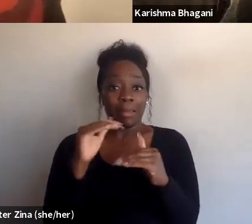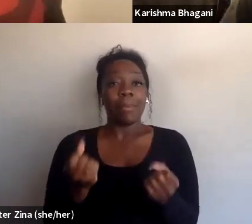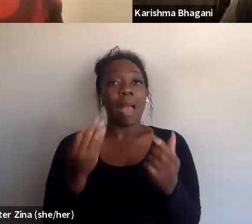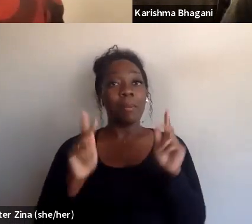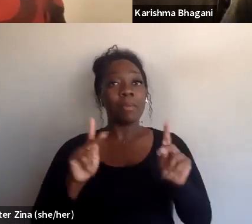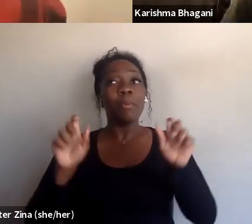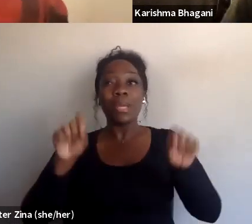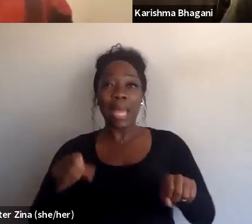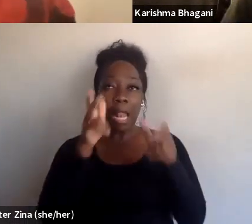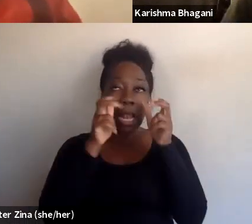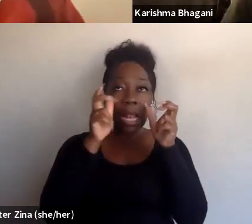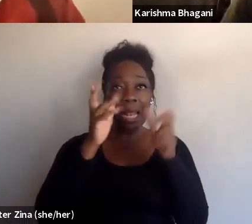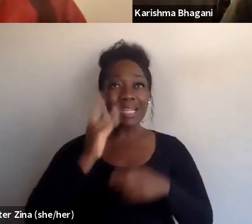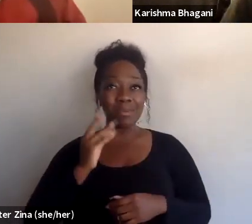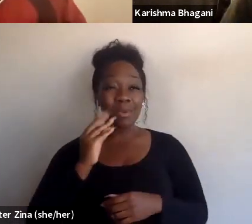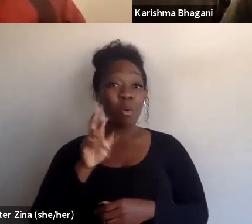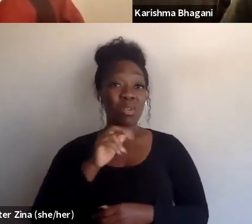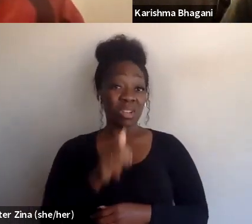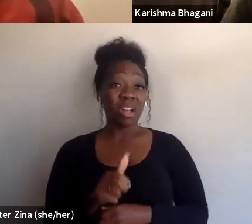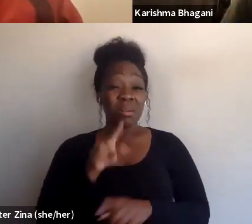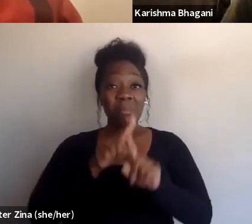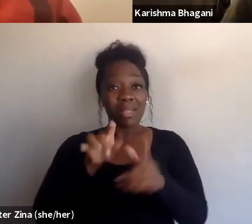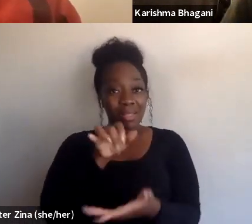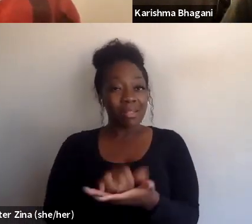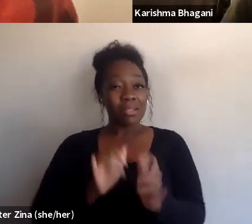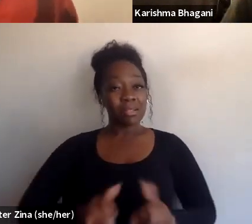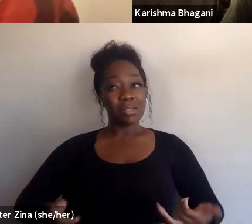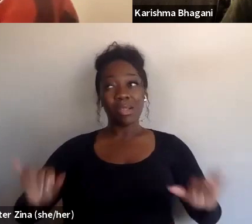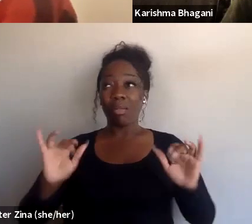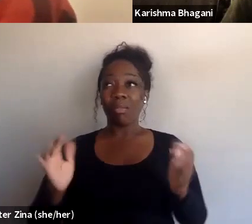I think that's still the core of what theater is.